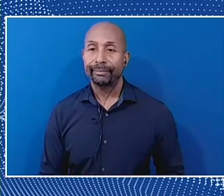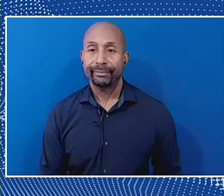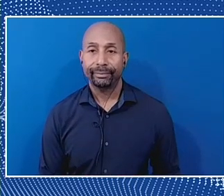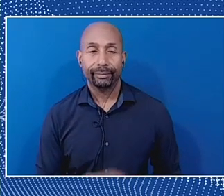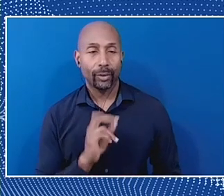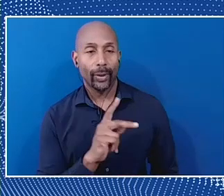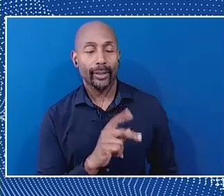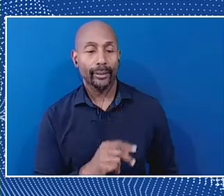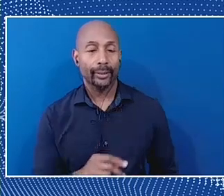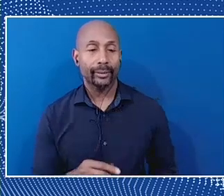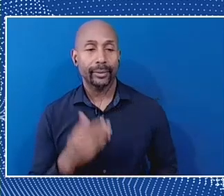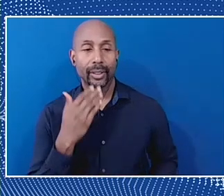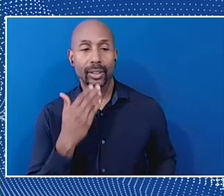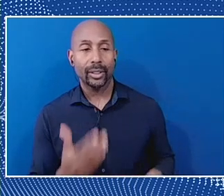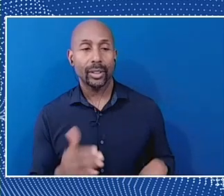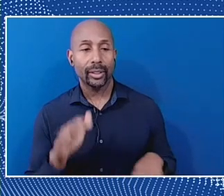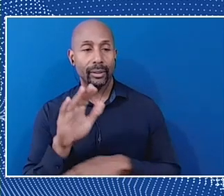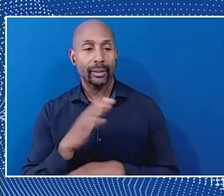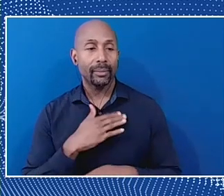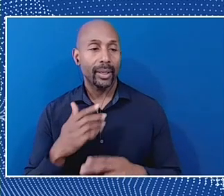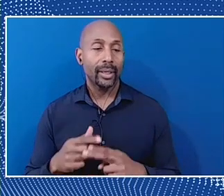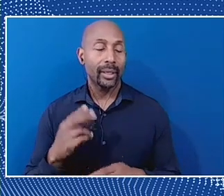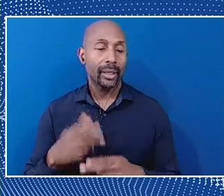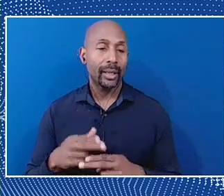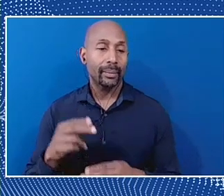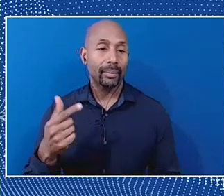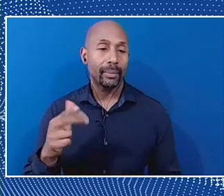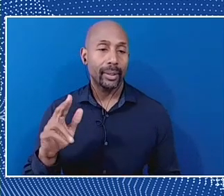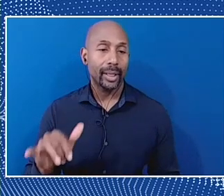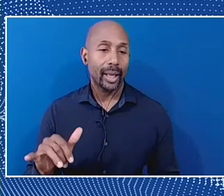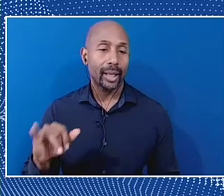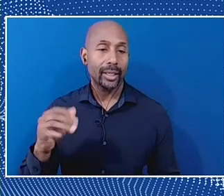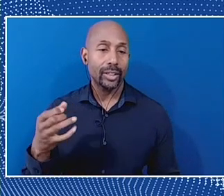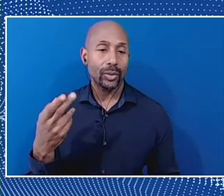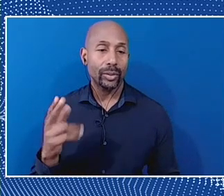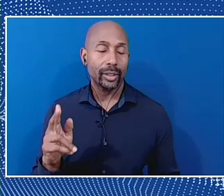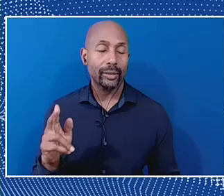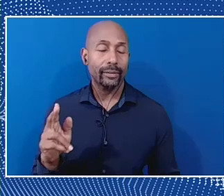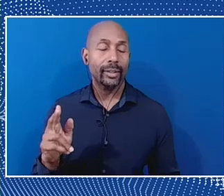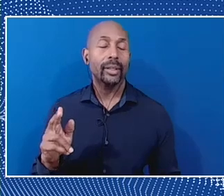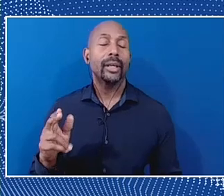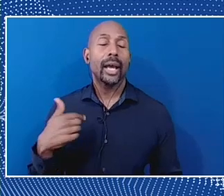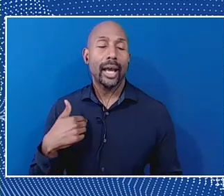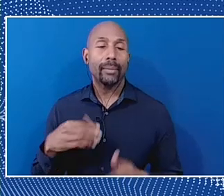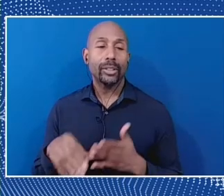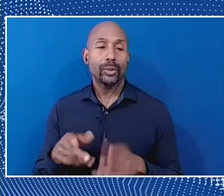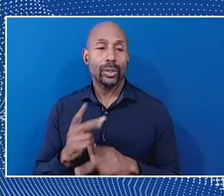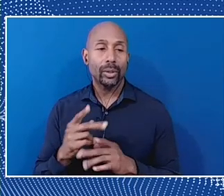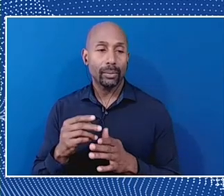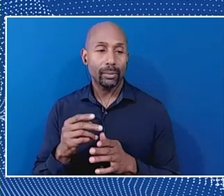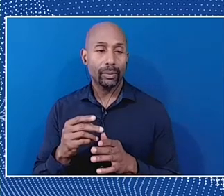Good afternoon. My name is Guy Joseph and I am a student loan borrower. Firstly, I want to express my gratitude to